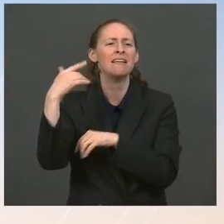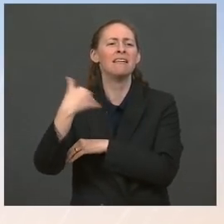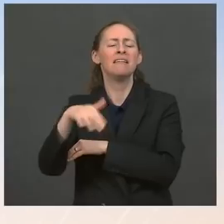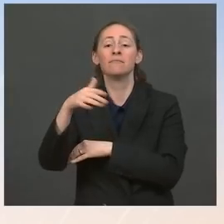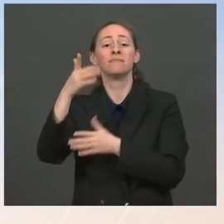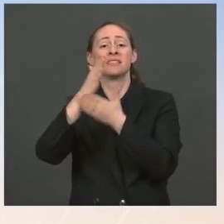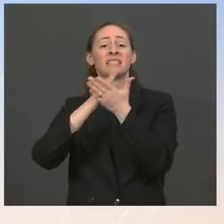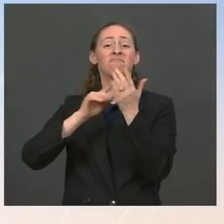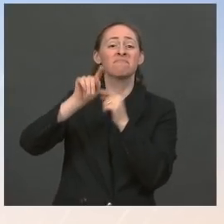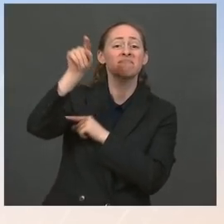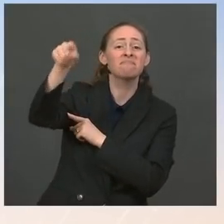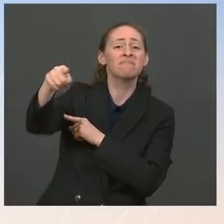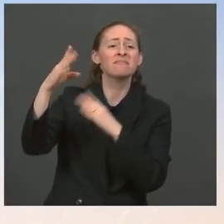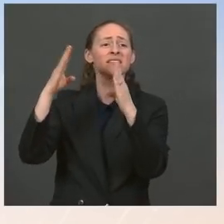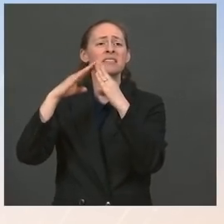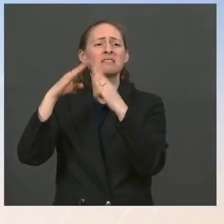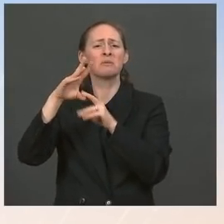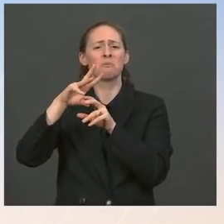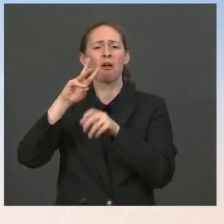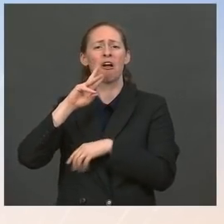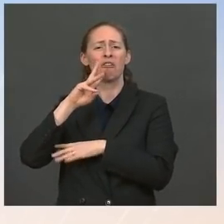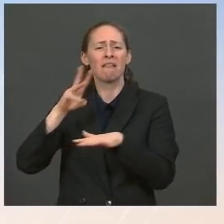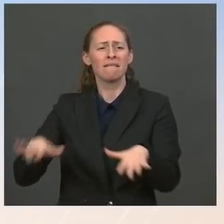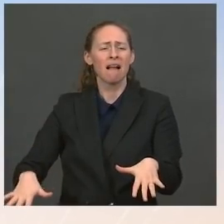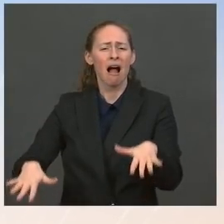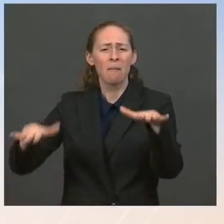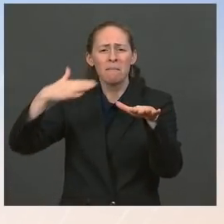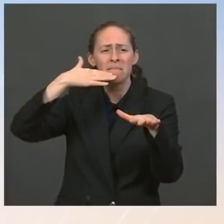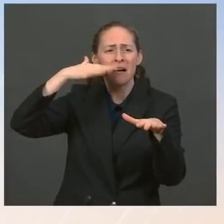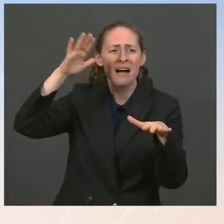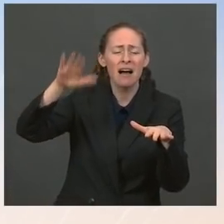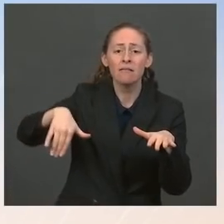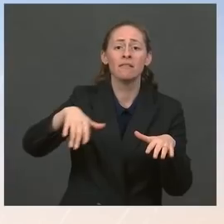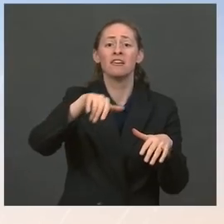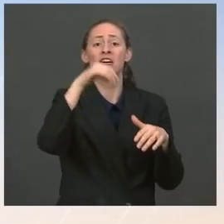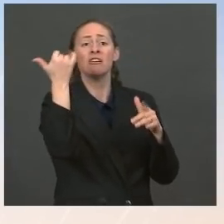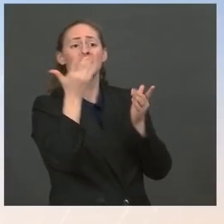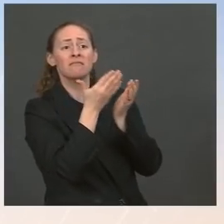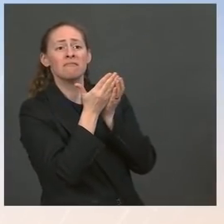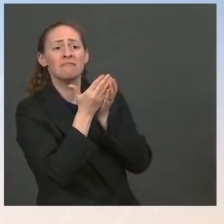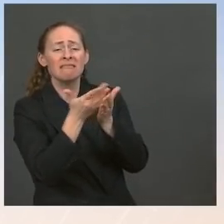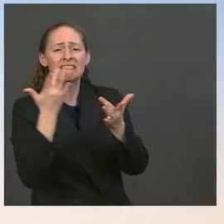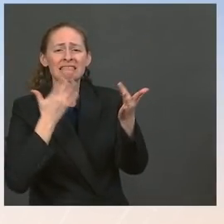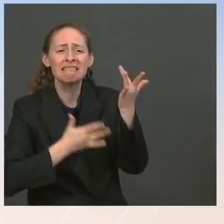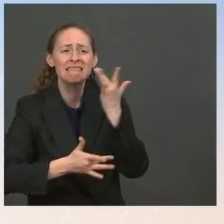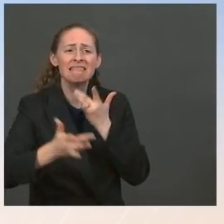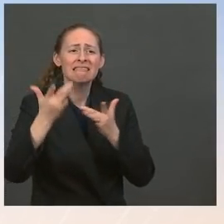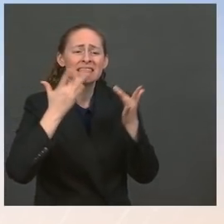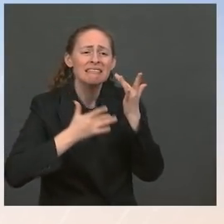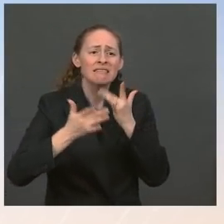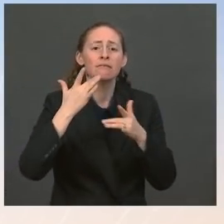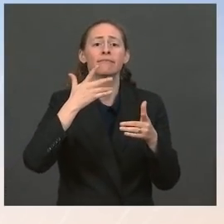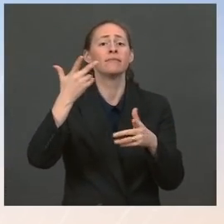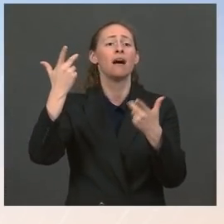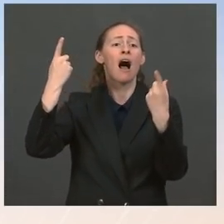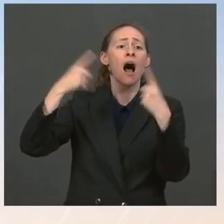roads where community members are installing memorials to lives lost in preventable traffic crashes;